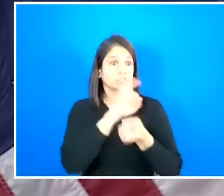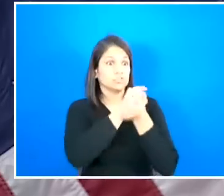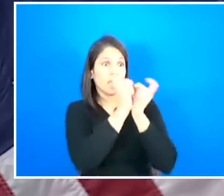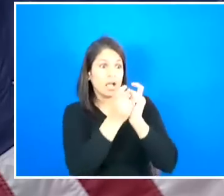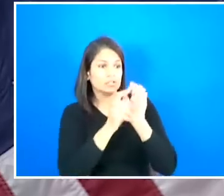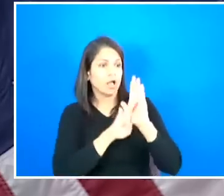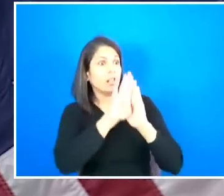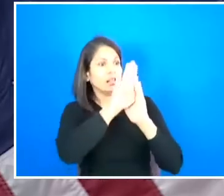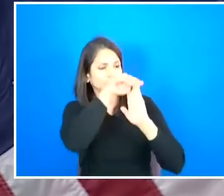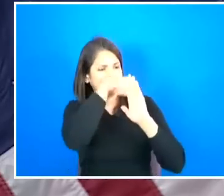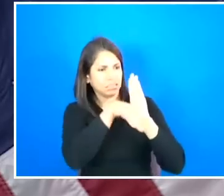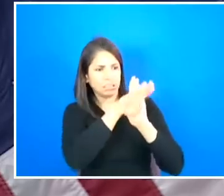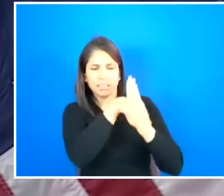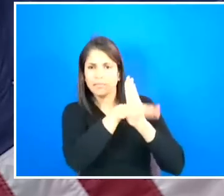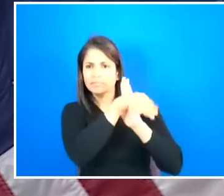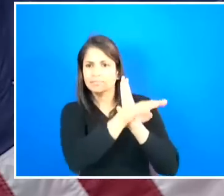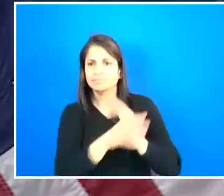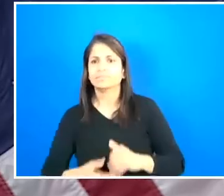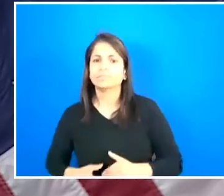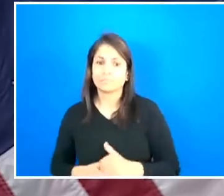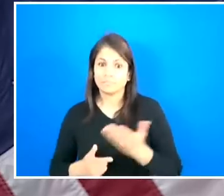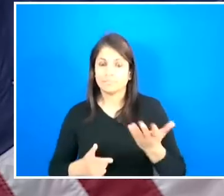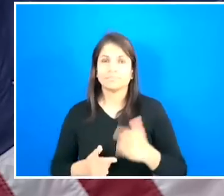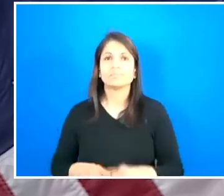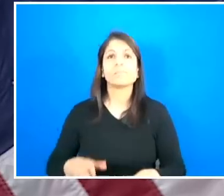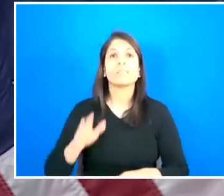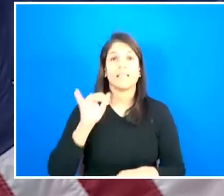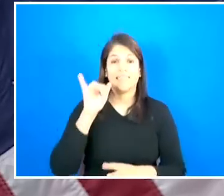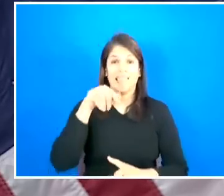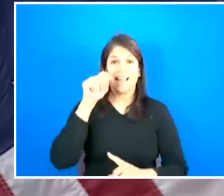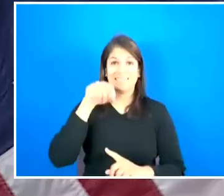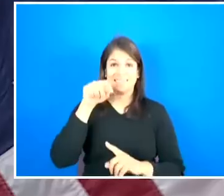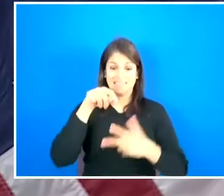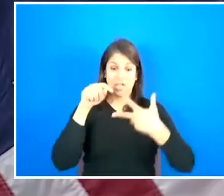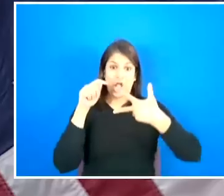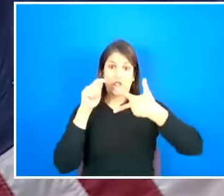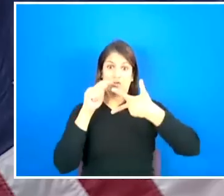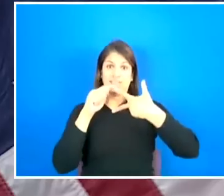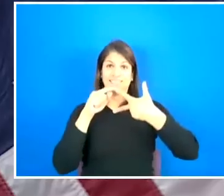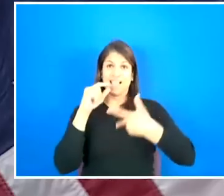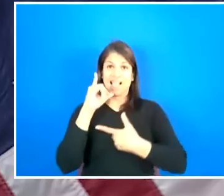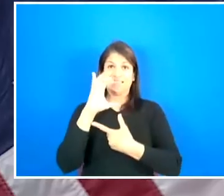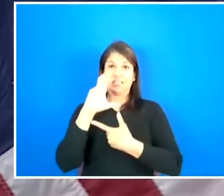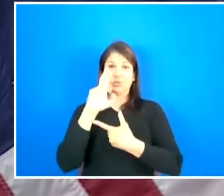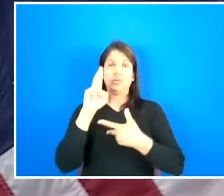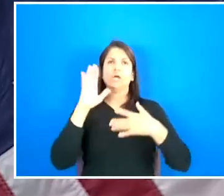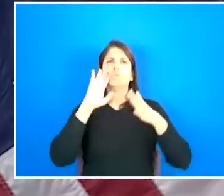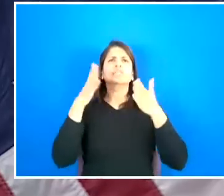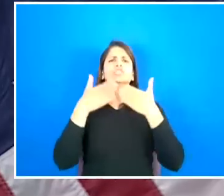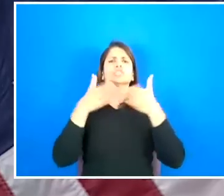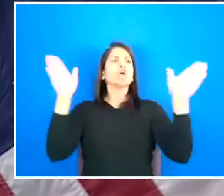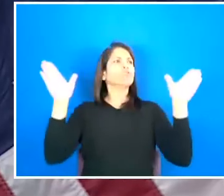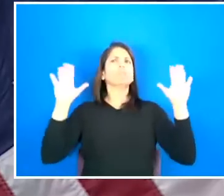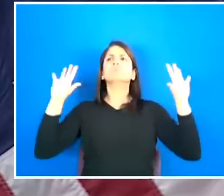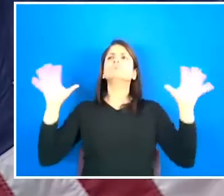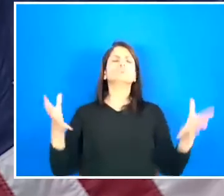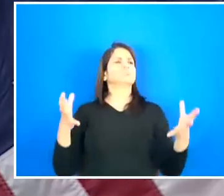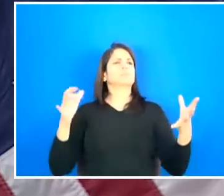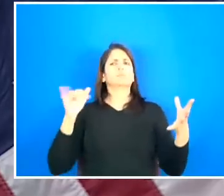THINK YOU SHOULD NOT SEE THIS AS AN EFFORT TO GIVE YOU A SNAPSHOT OF WHAT'S HAPPENING IN EVERY HOSPITAL. THIS IS A CITY WIDE INDICATOR TO